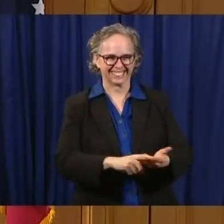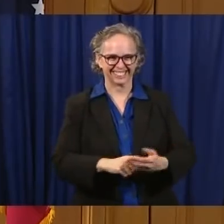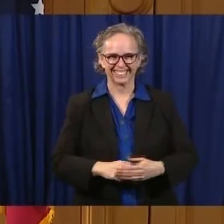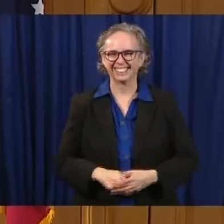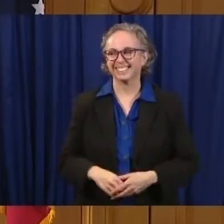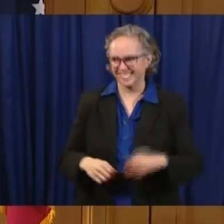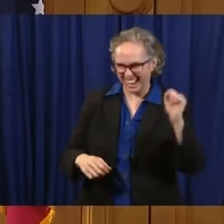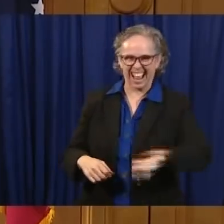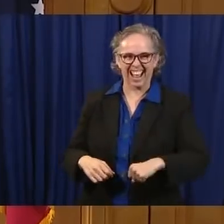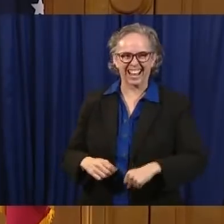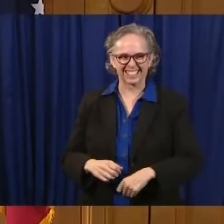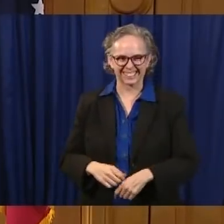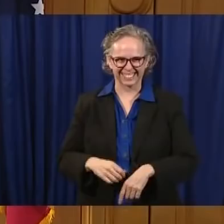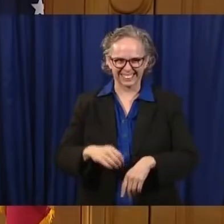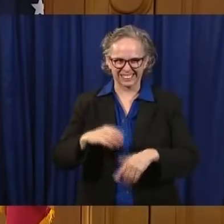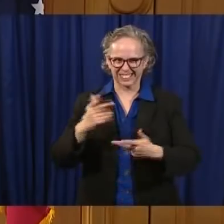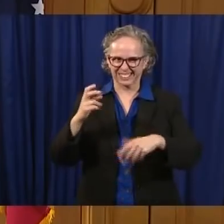[ PAUSE ]>> YOU MIGHT'VE